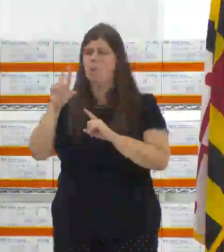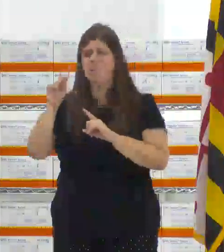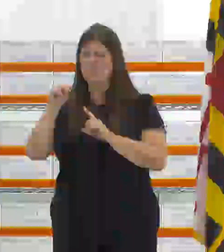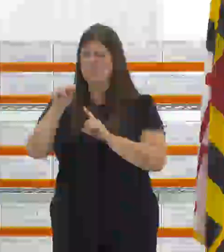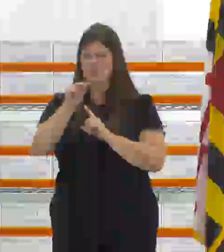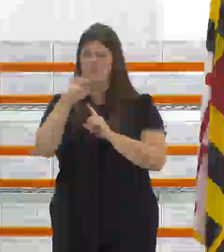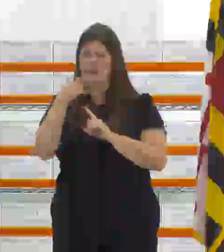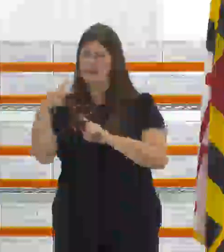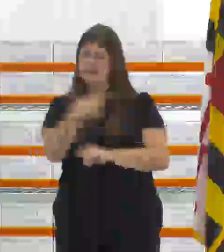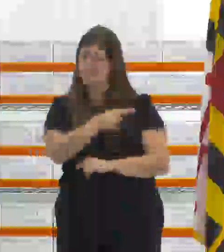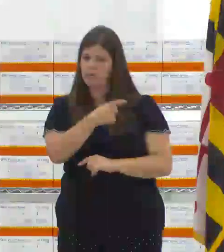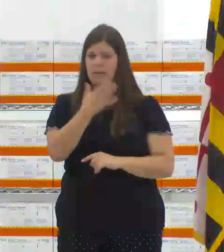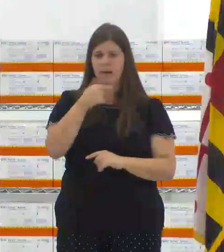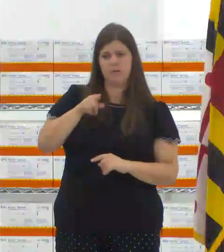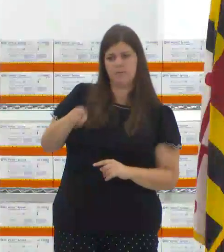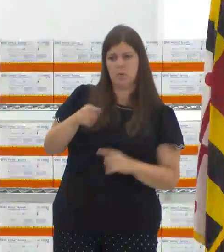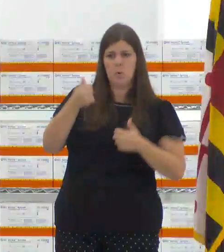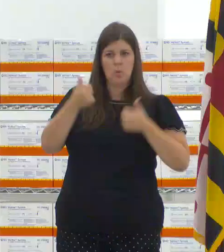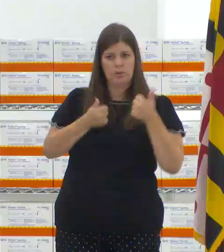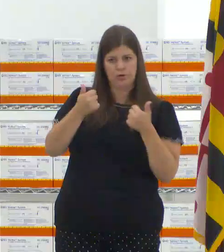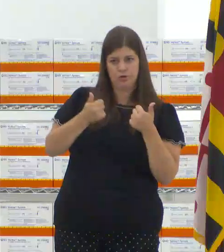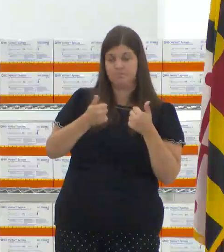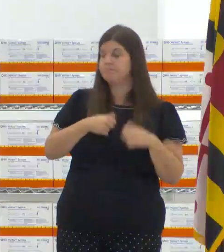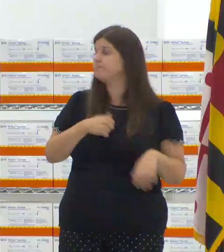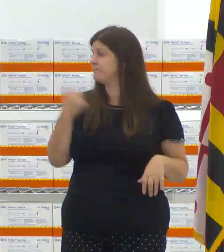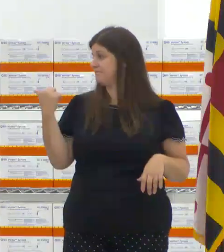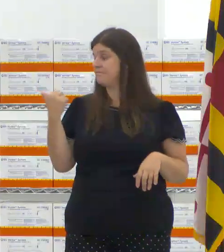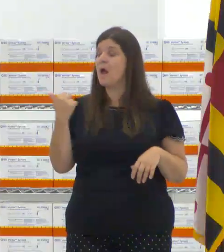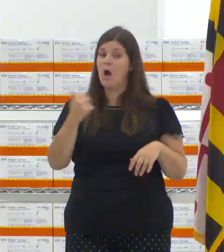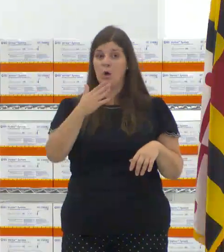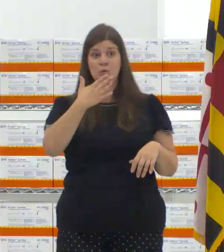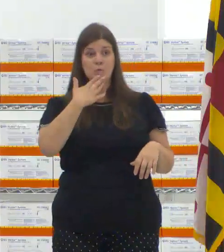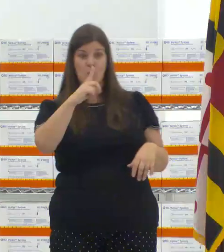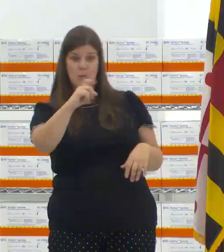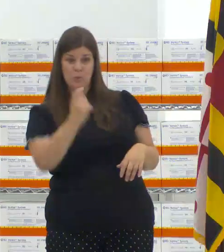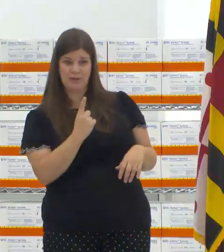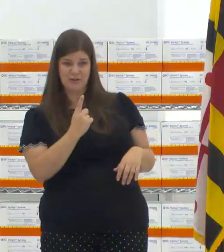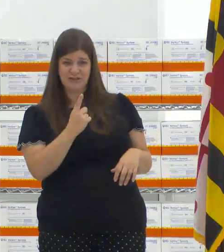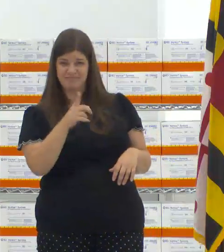really much more appropriate for sort of mass screening of the population.